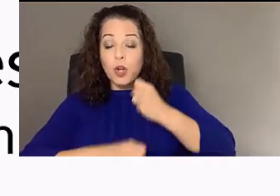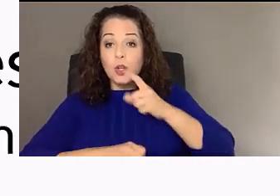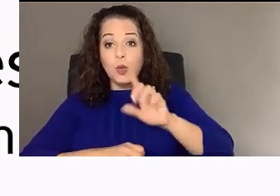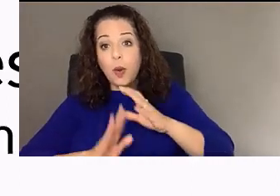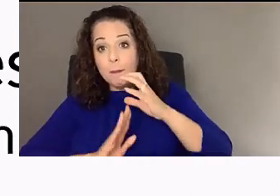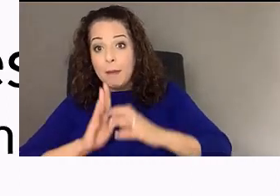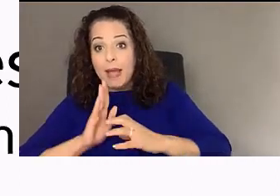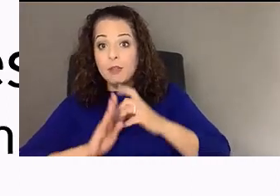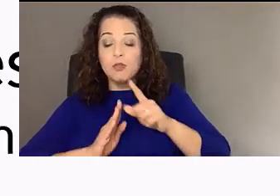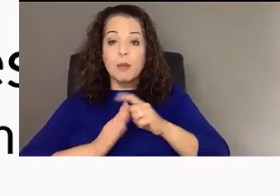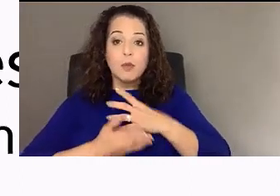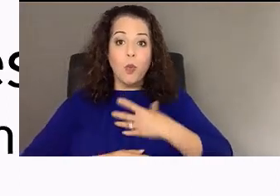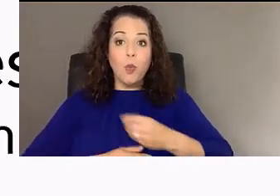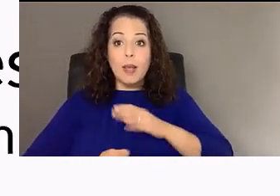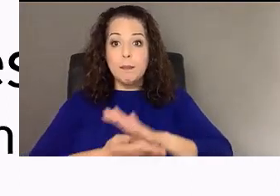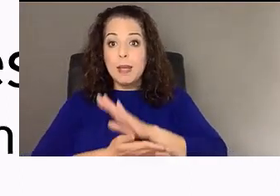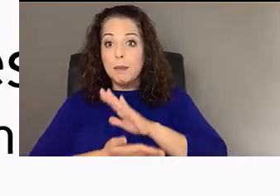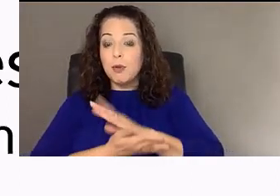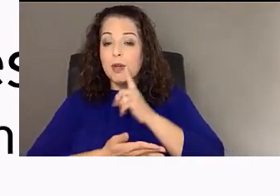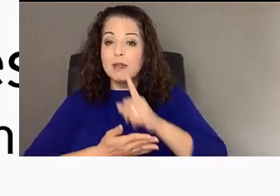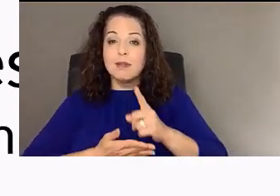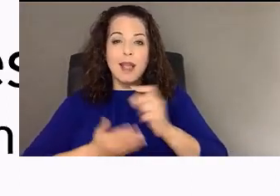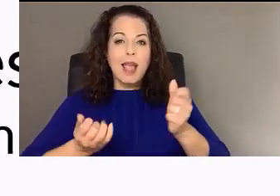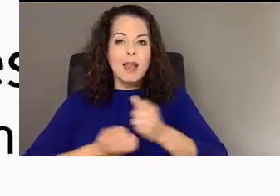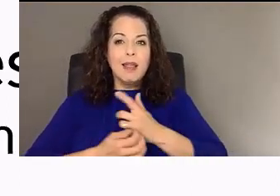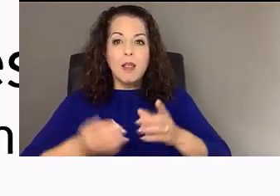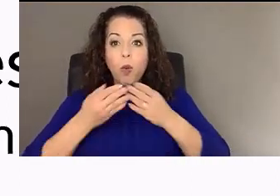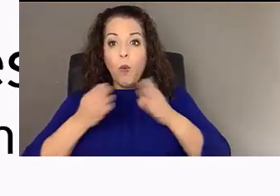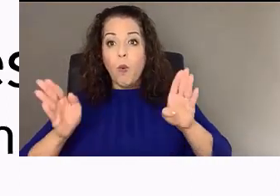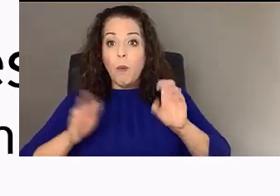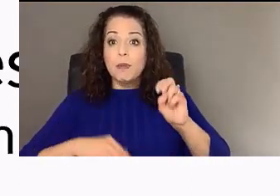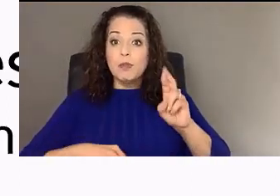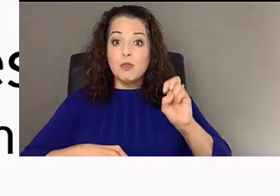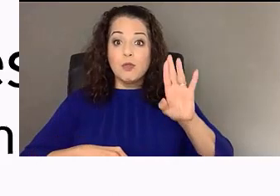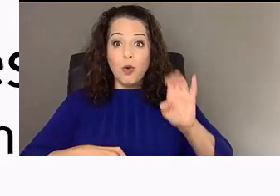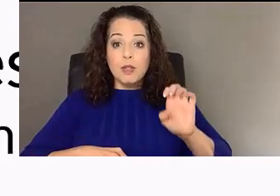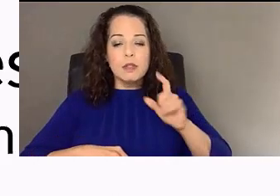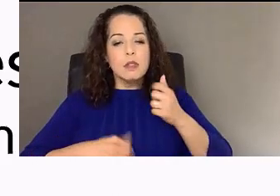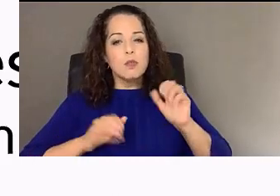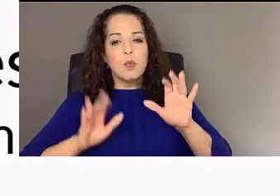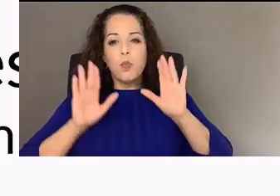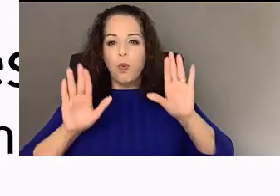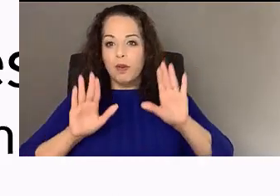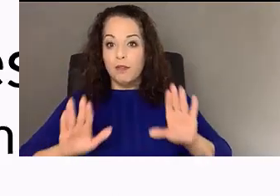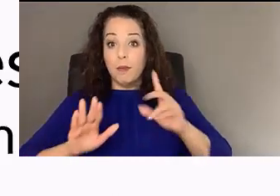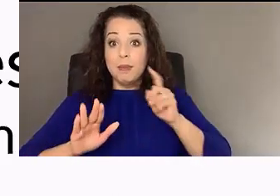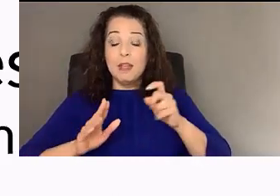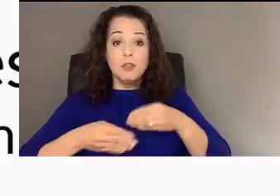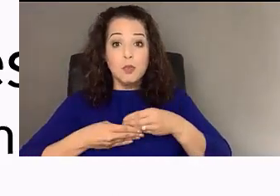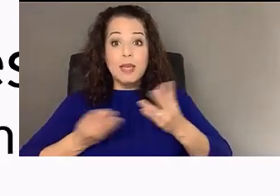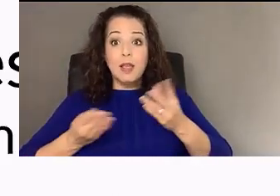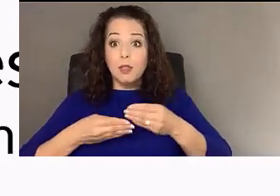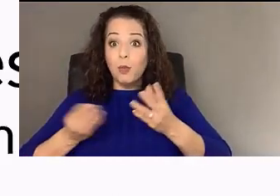white papers, anything Open Source. Open Source is so wonderful because you get the word out.